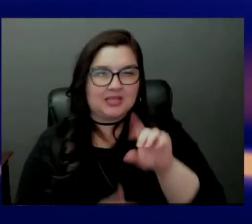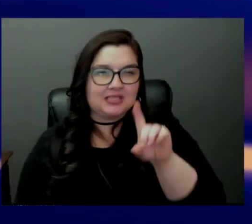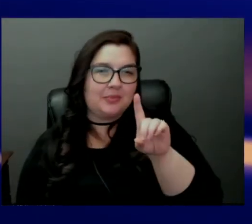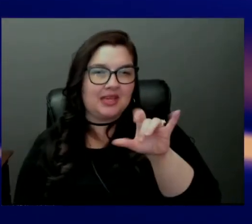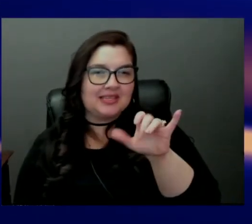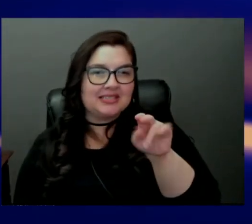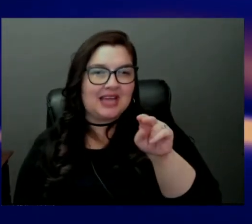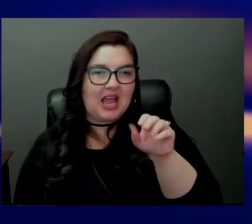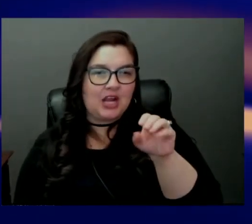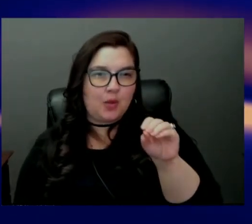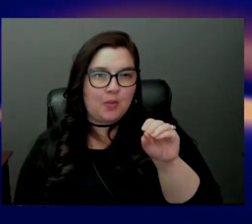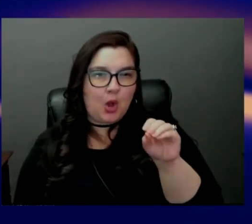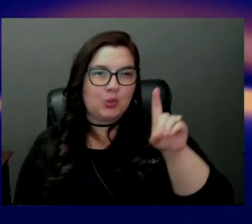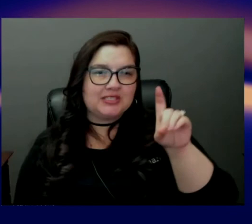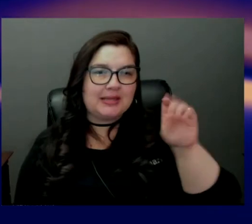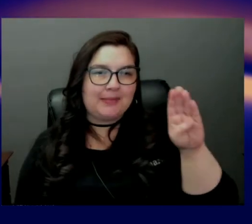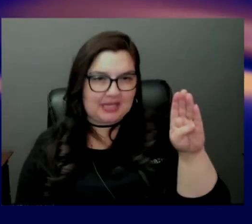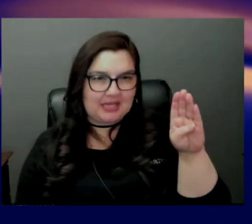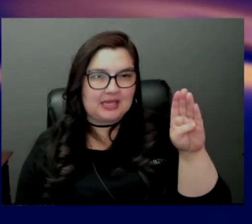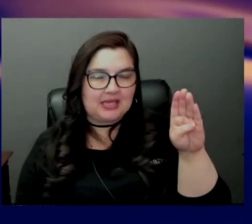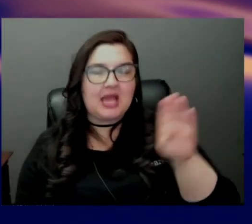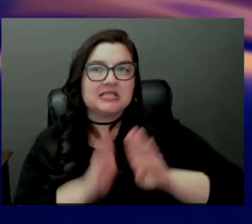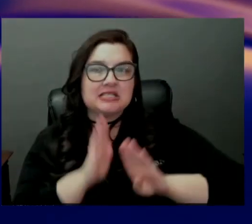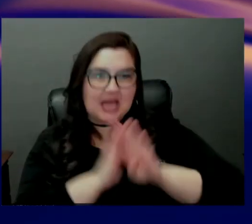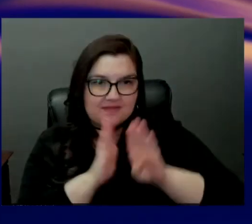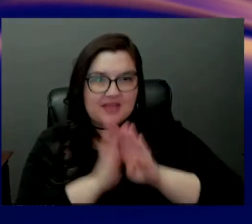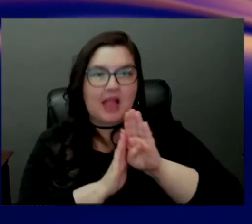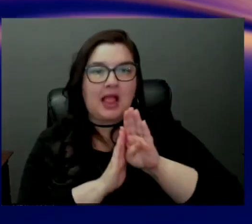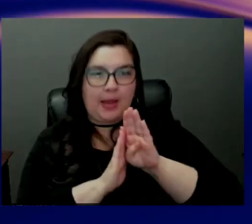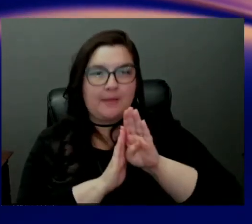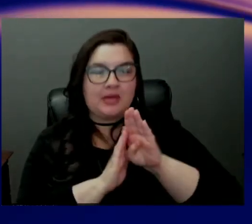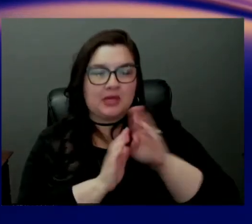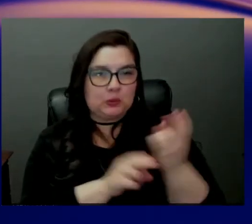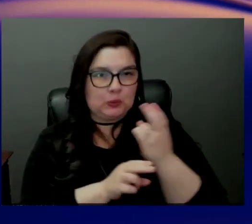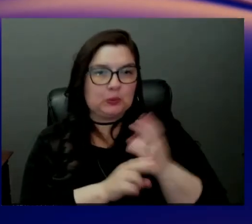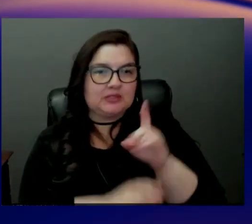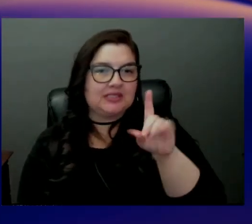It's a developing on DynamoDB, it is a fantastic course,